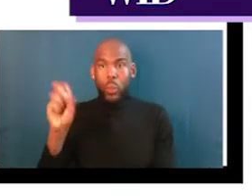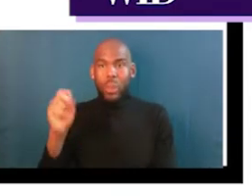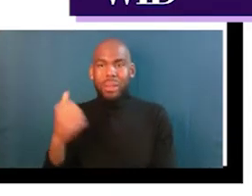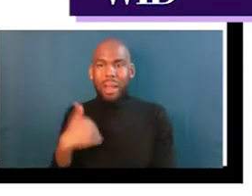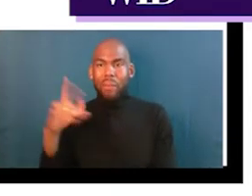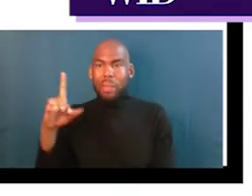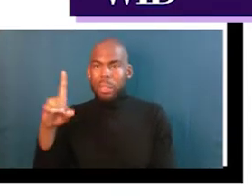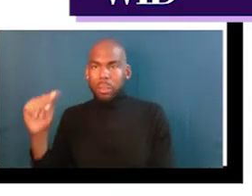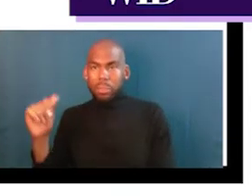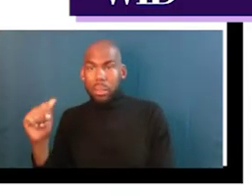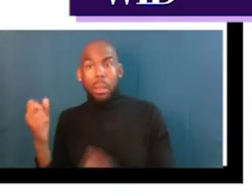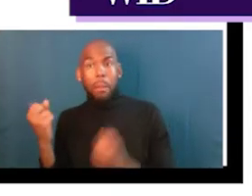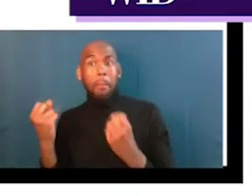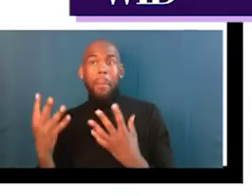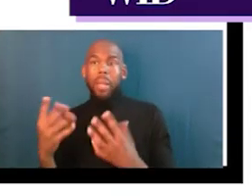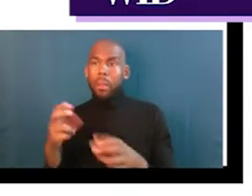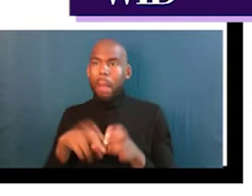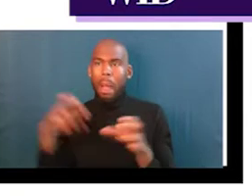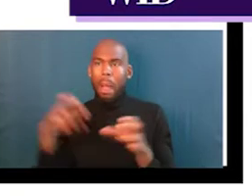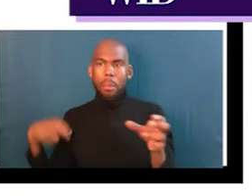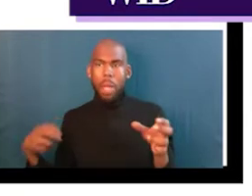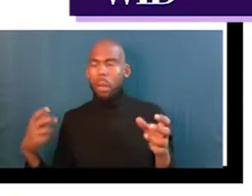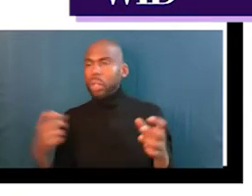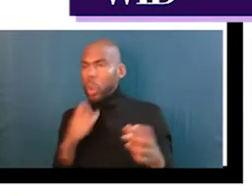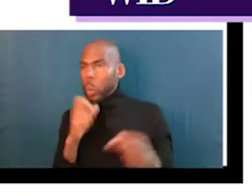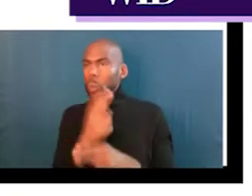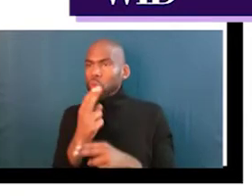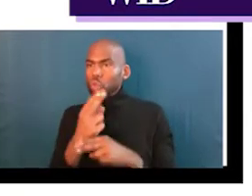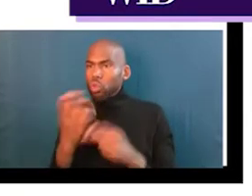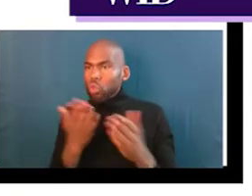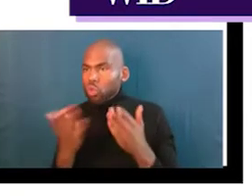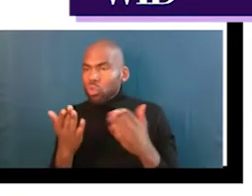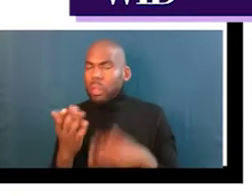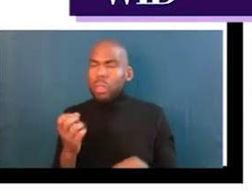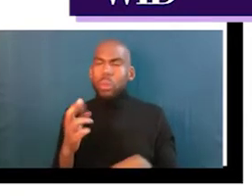of them opt out of using a variety of products and services simply because they were not